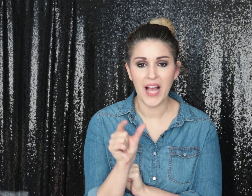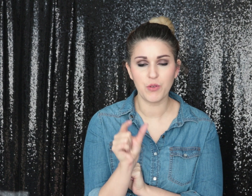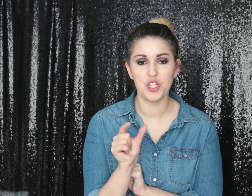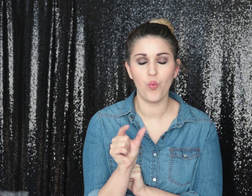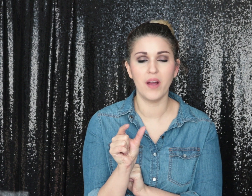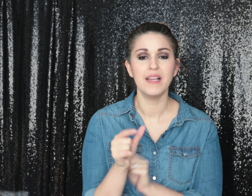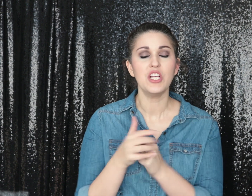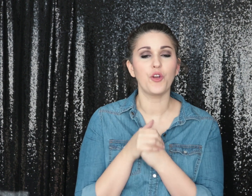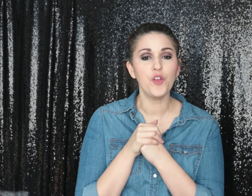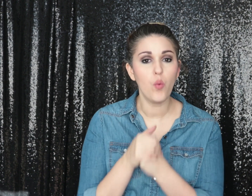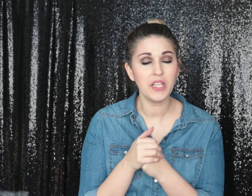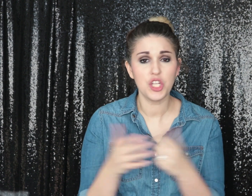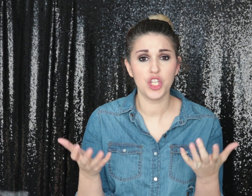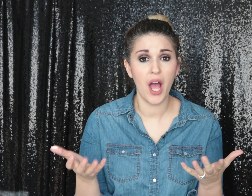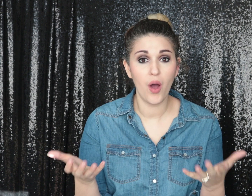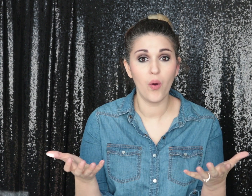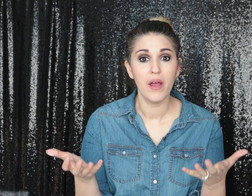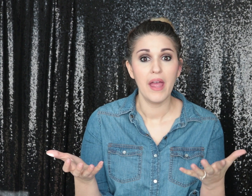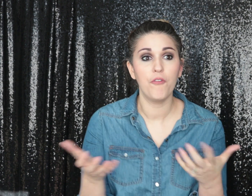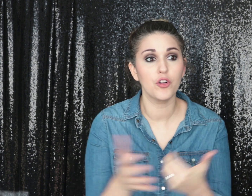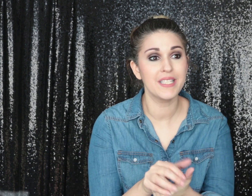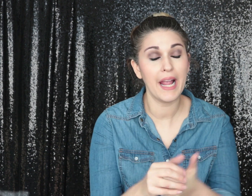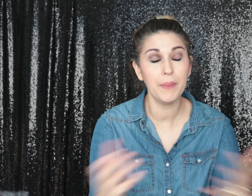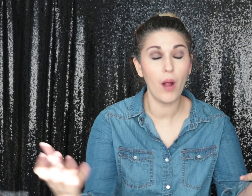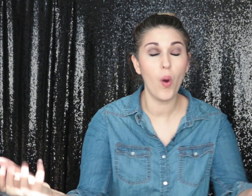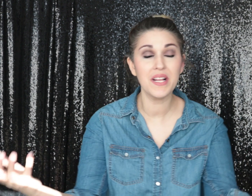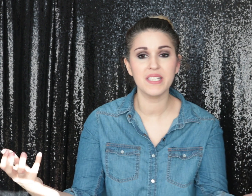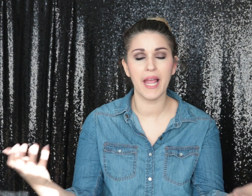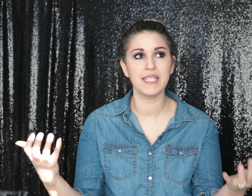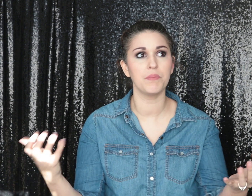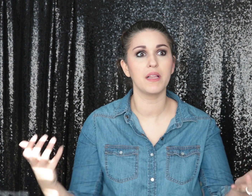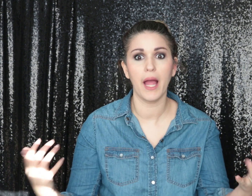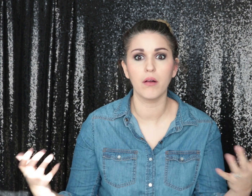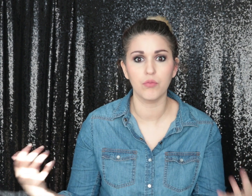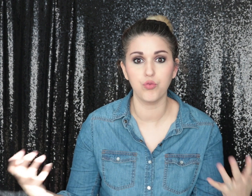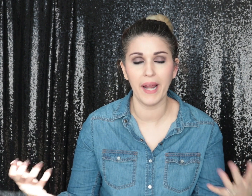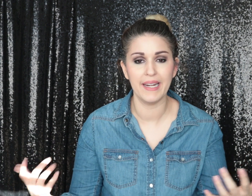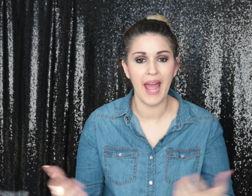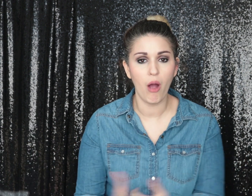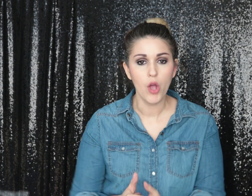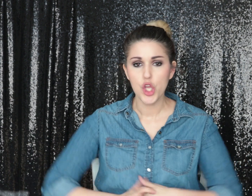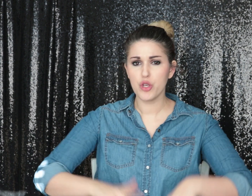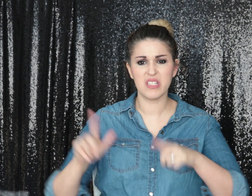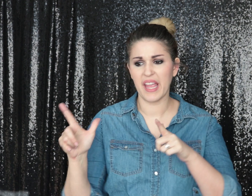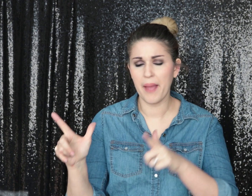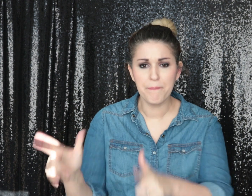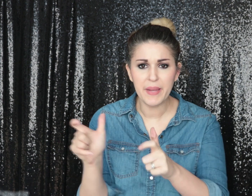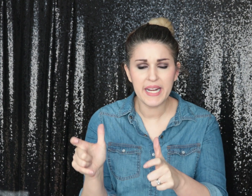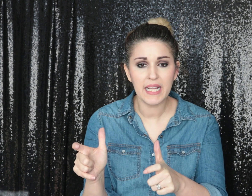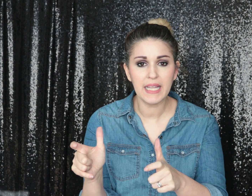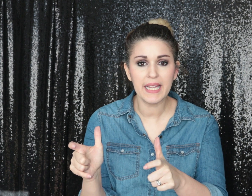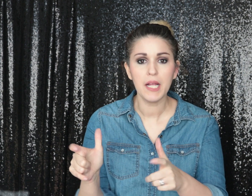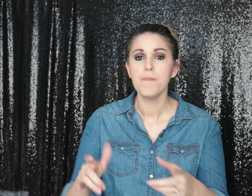That's what you want. So if you want to show, if you're saying, but I want to say something like right now you could say immediately,